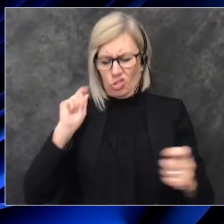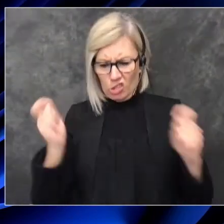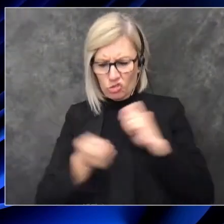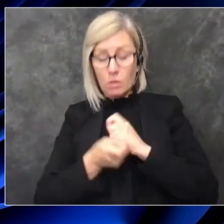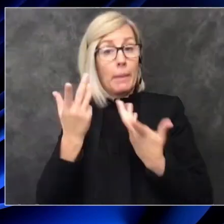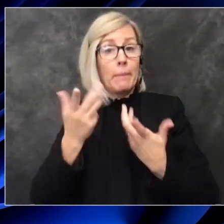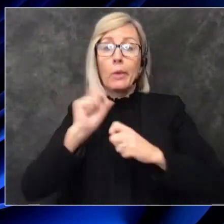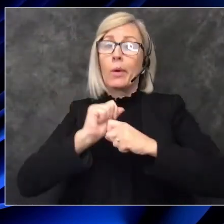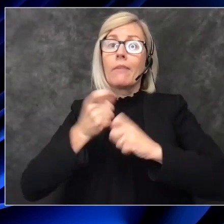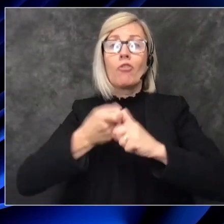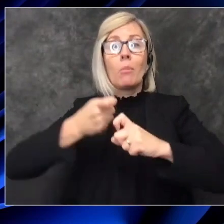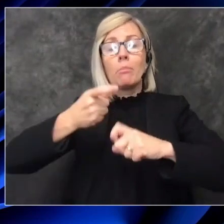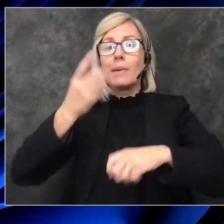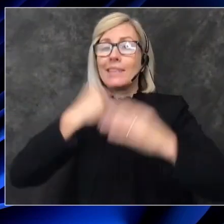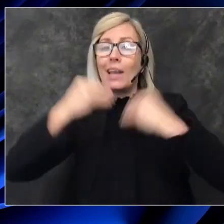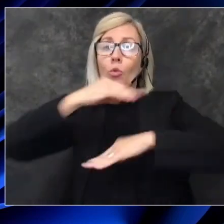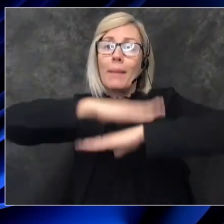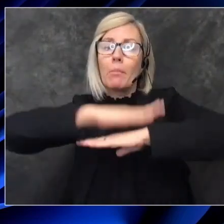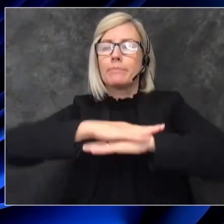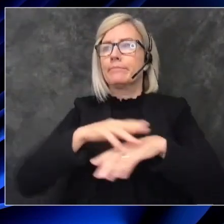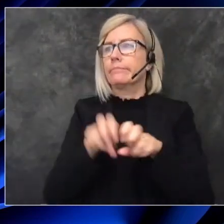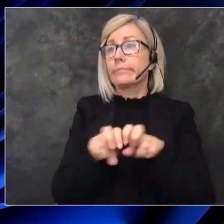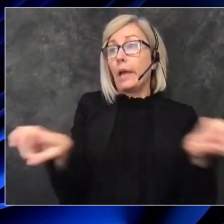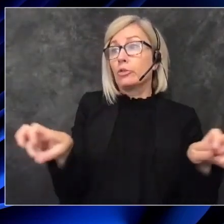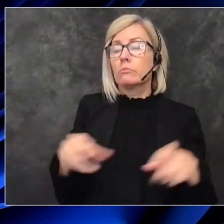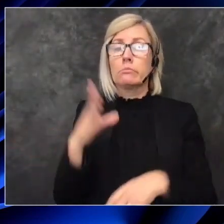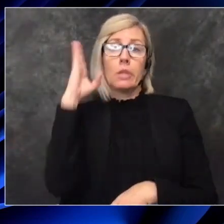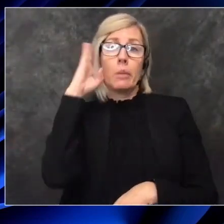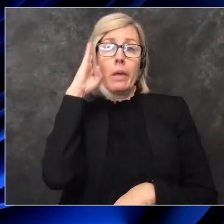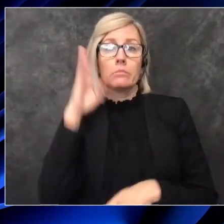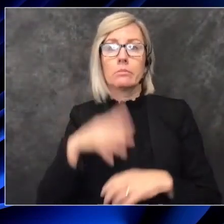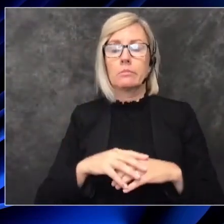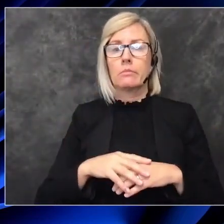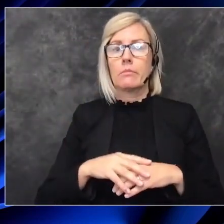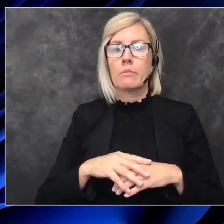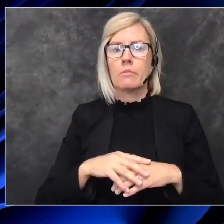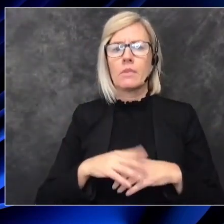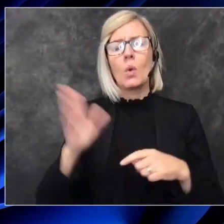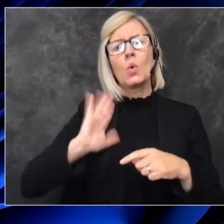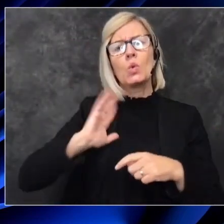table from their couches from their beds, We used to have something called Windows Tablet mode,